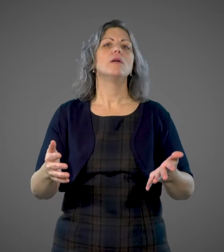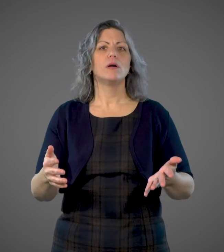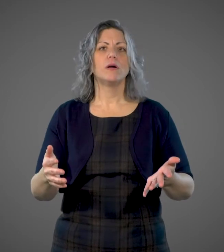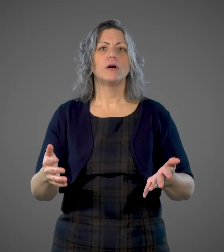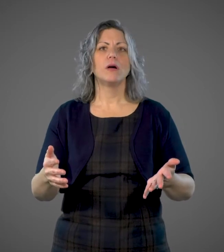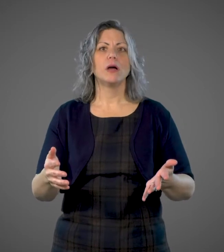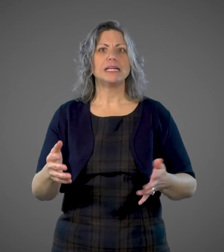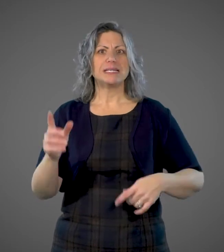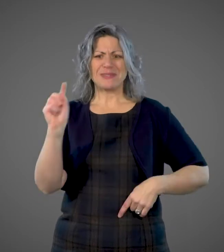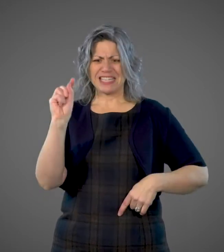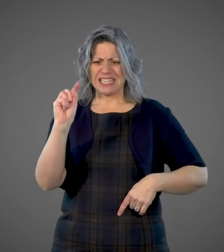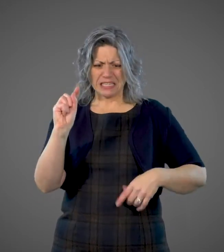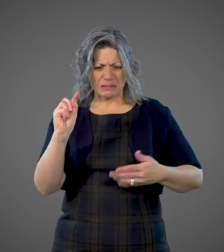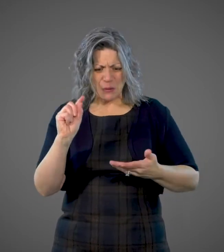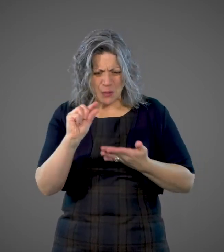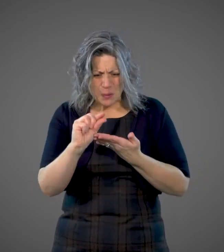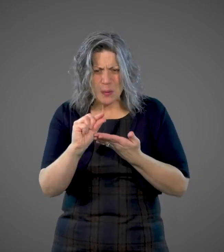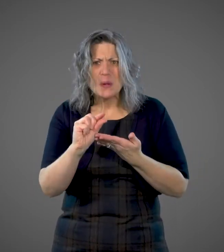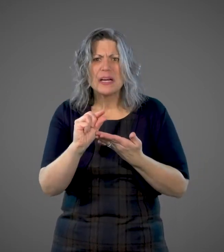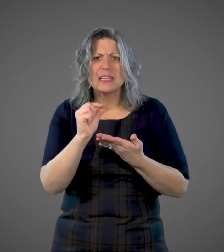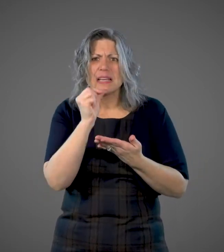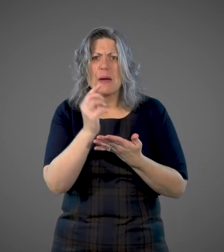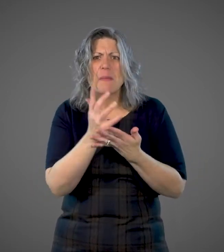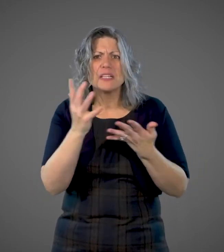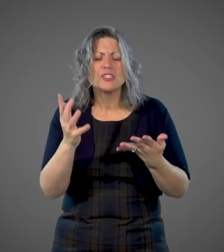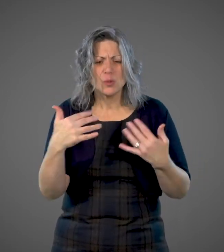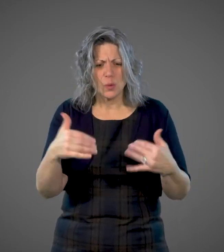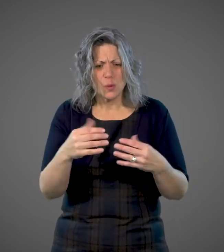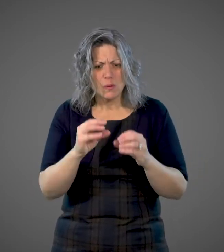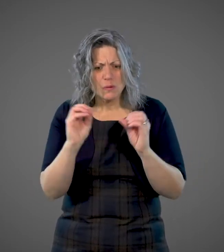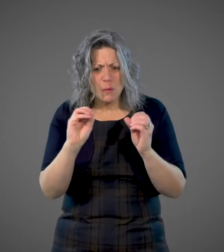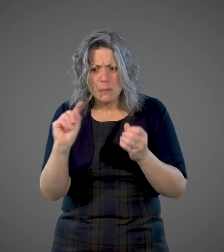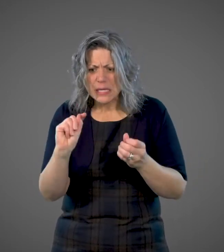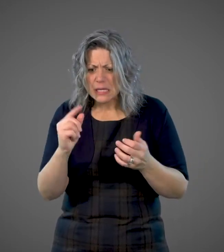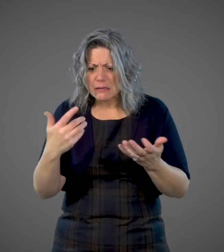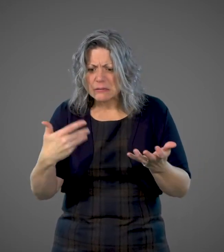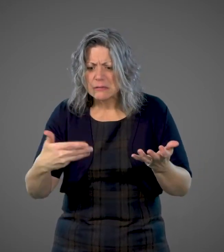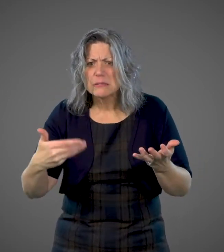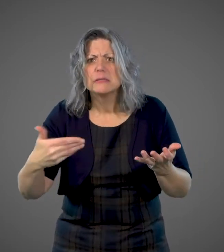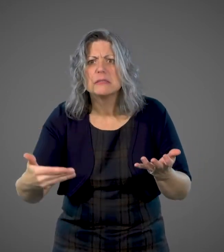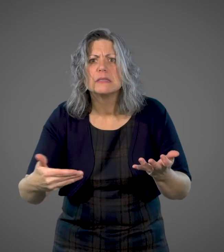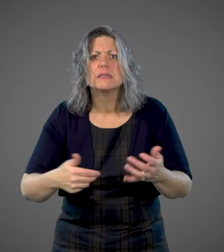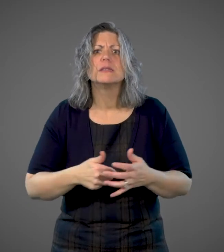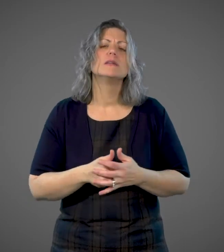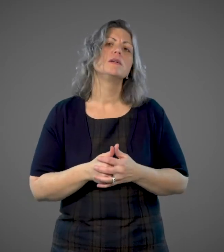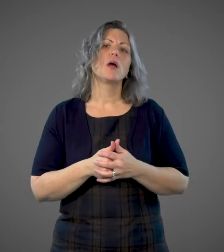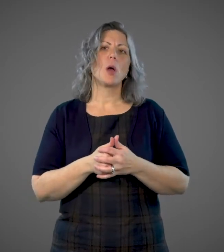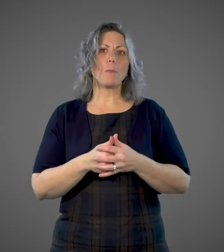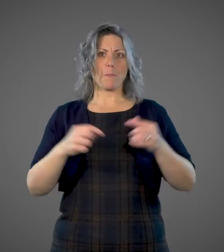If you use the bathroom and only a little urine comes out, and this continues for a while.